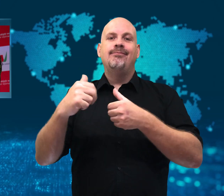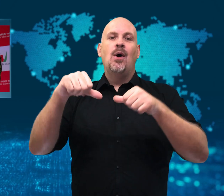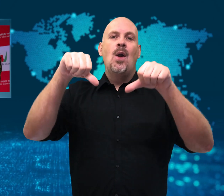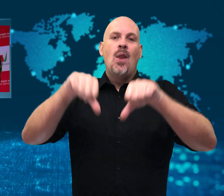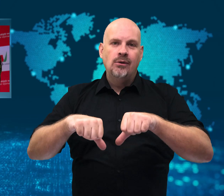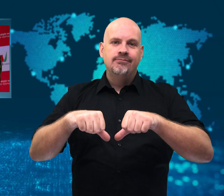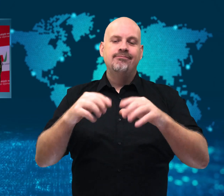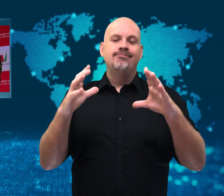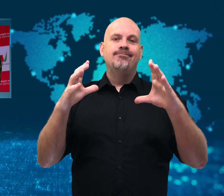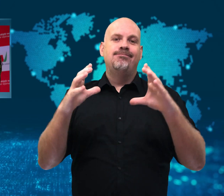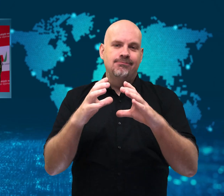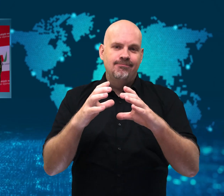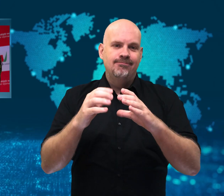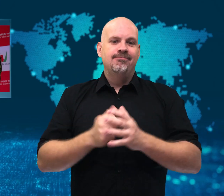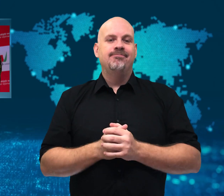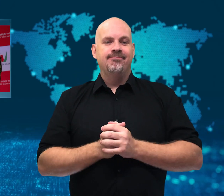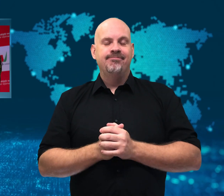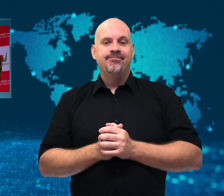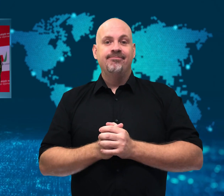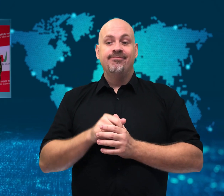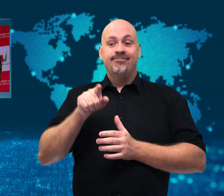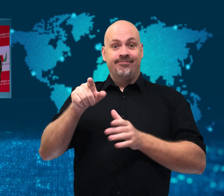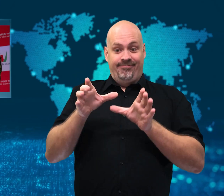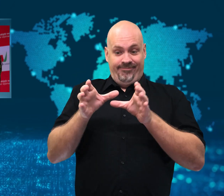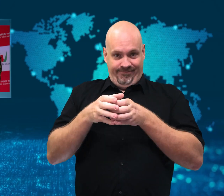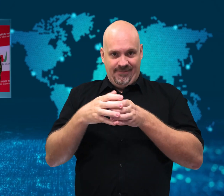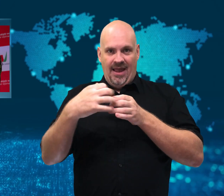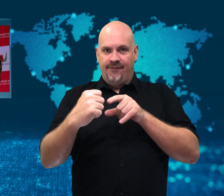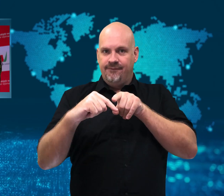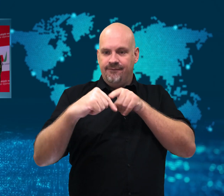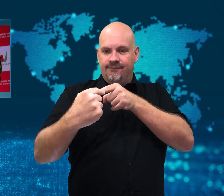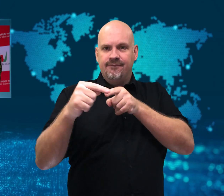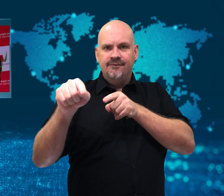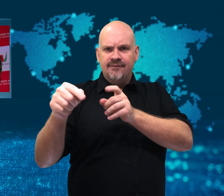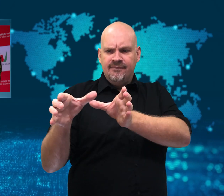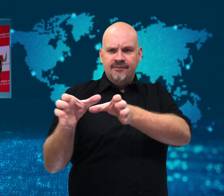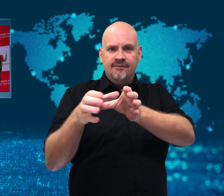but her party lost three of their seats.